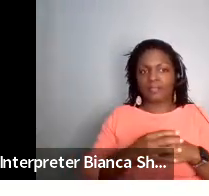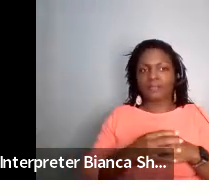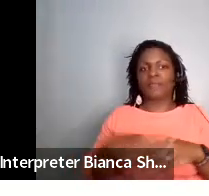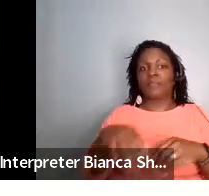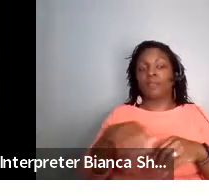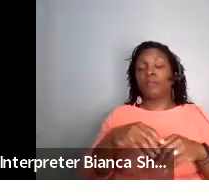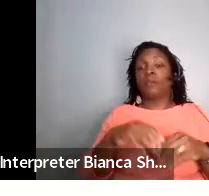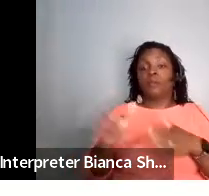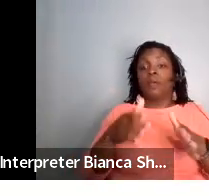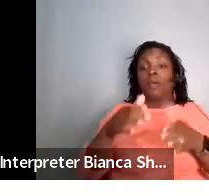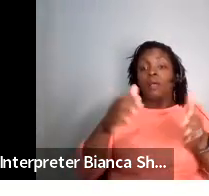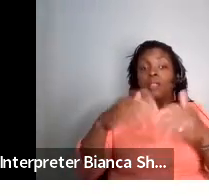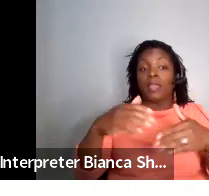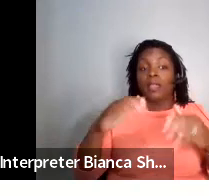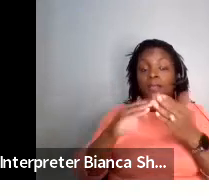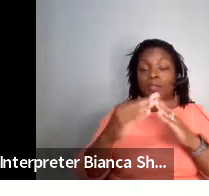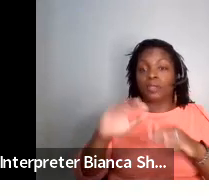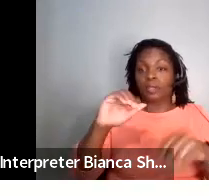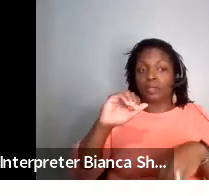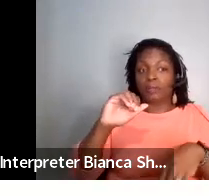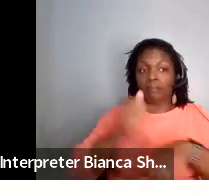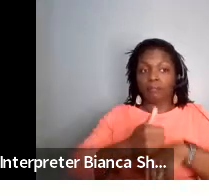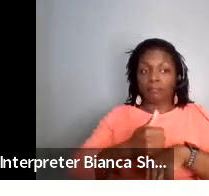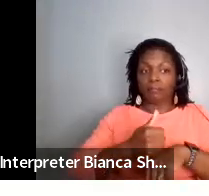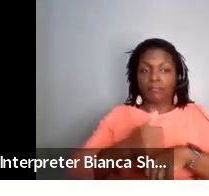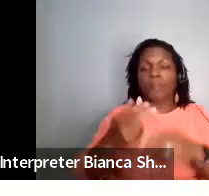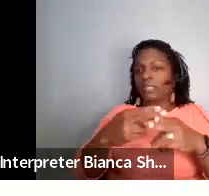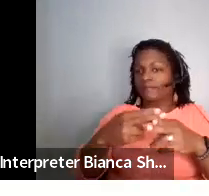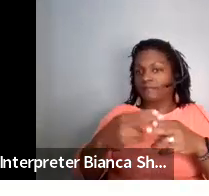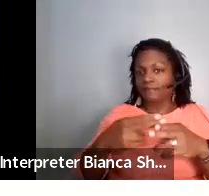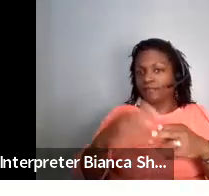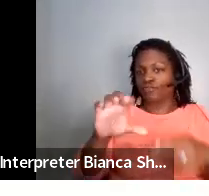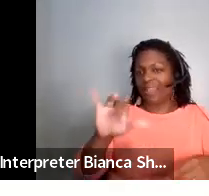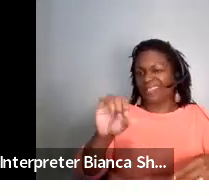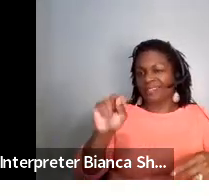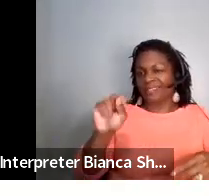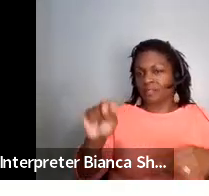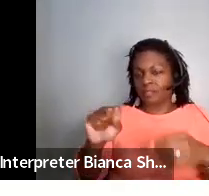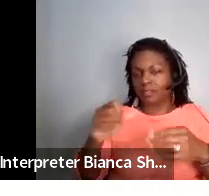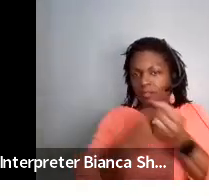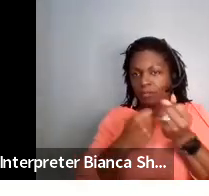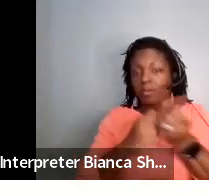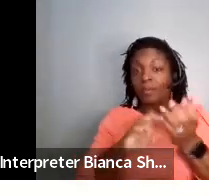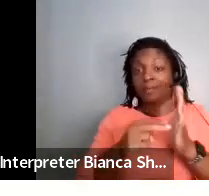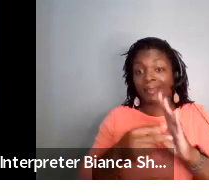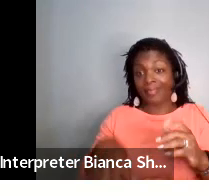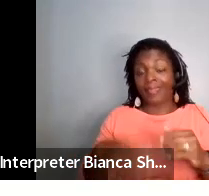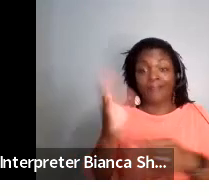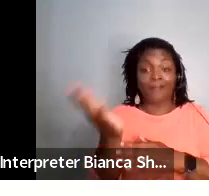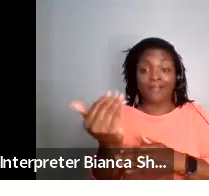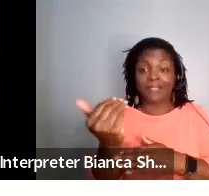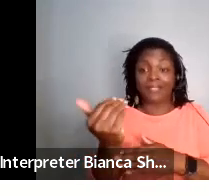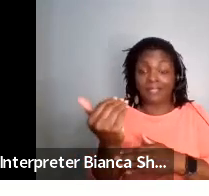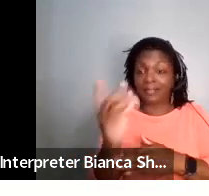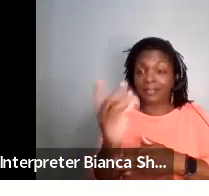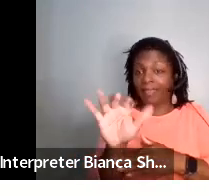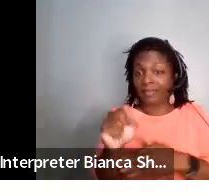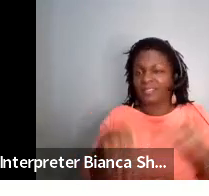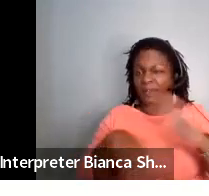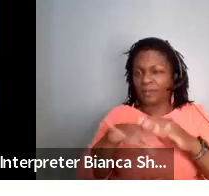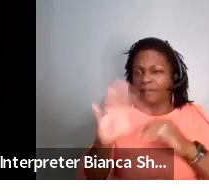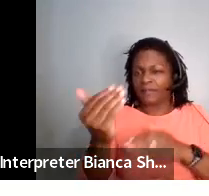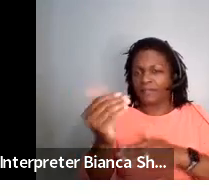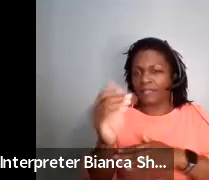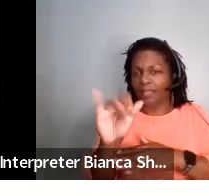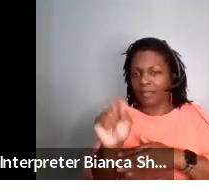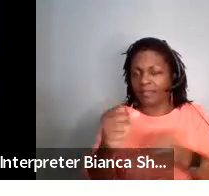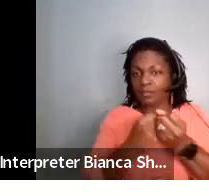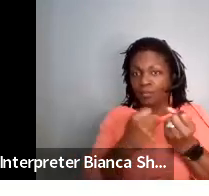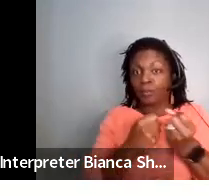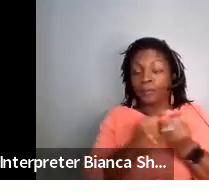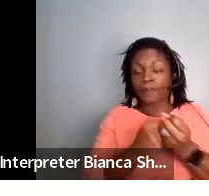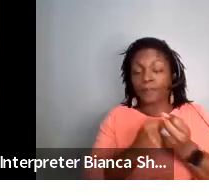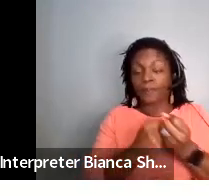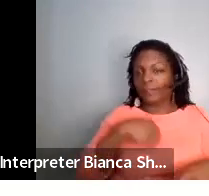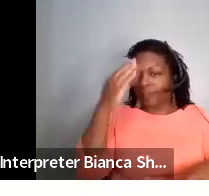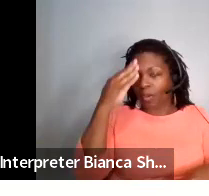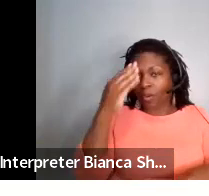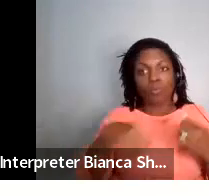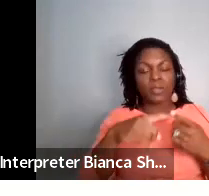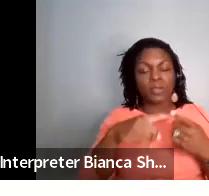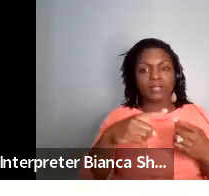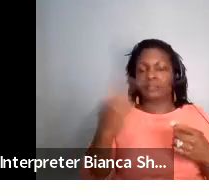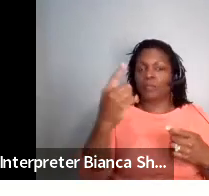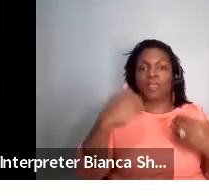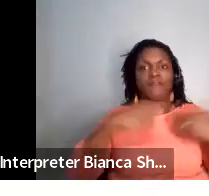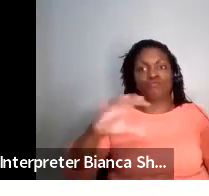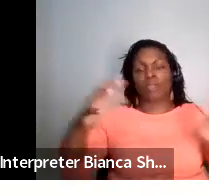intervention response that's rendered for up to 15 days, because we know that when someone has a prices it does not end in that moment that there needs to be ongoing support resources someone to talk to and more often than not